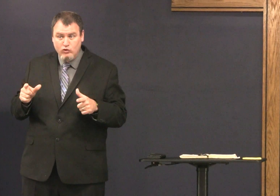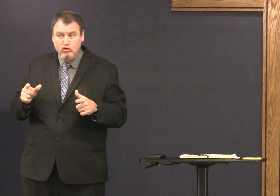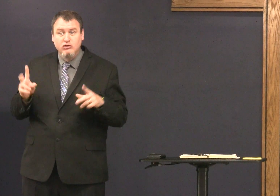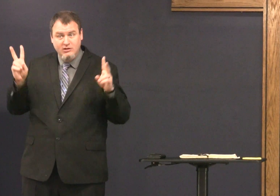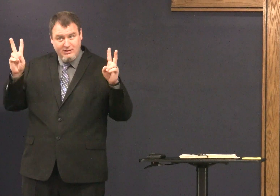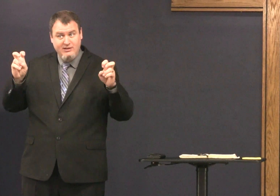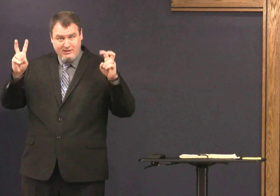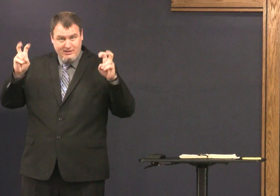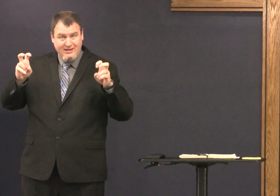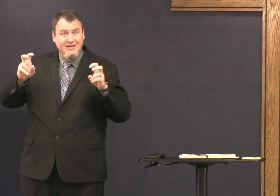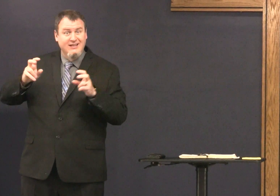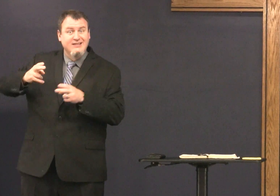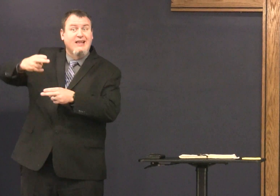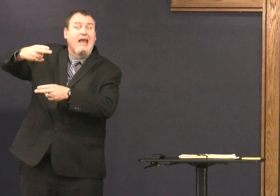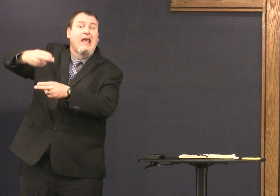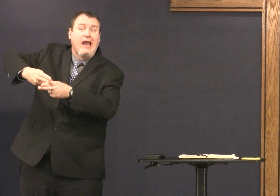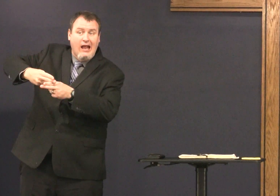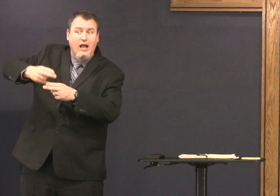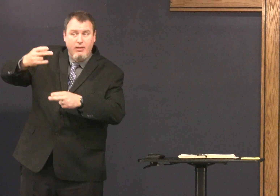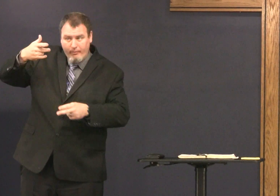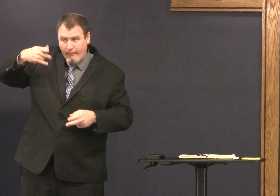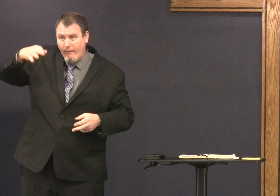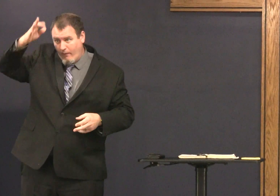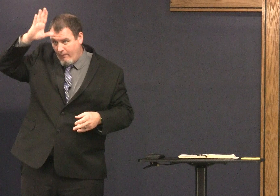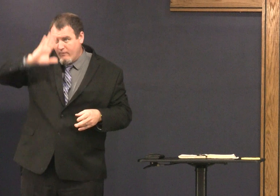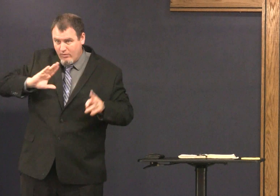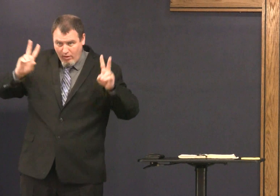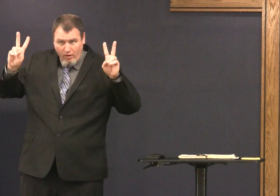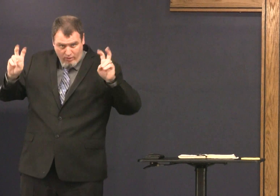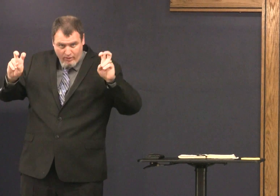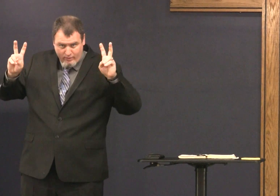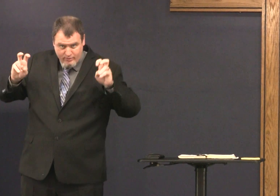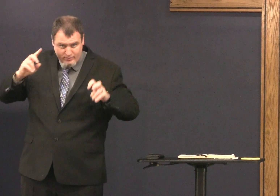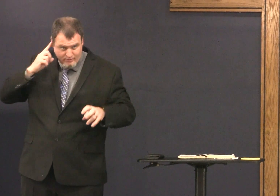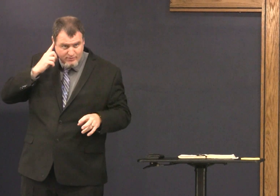that was in the Hebrew that is the name of God